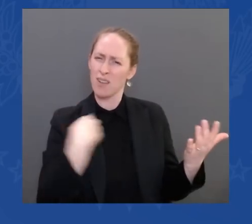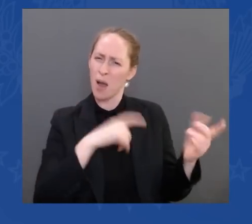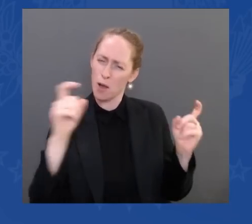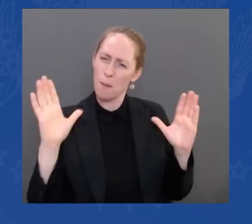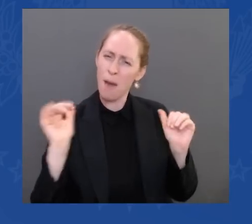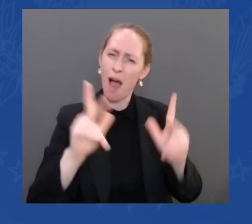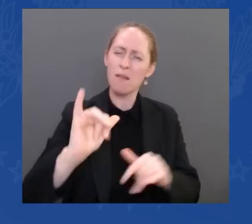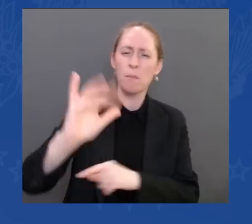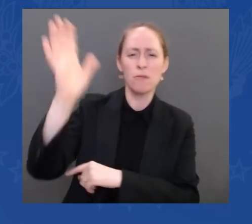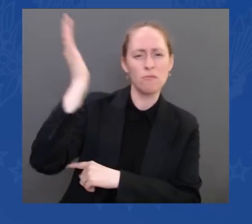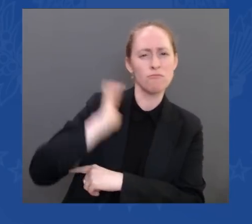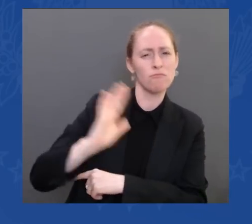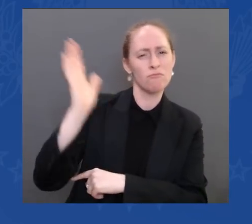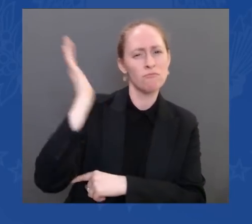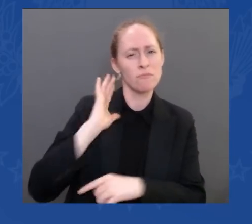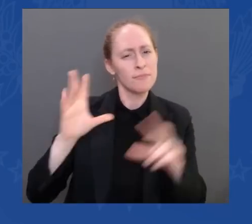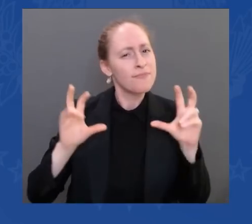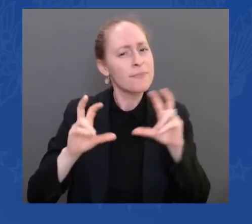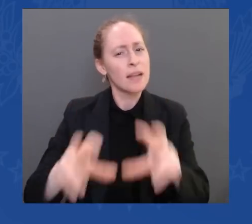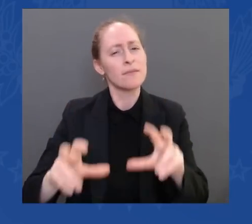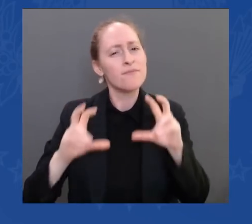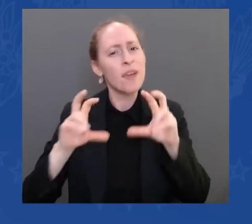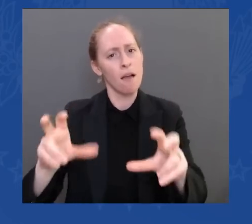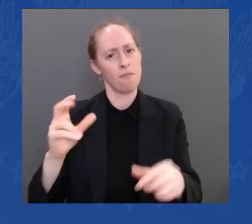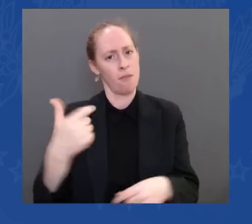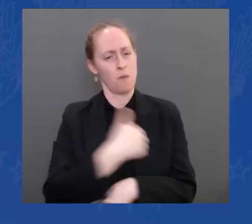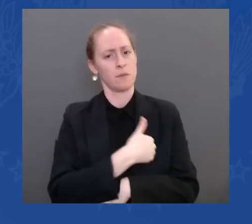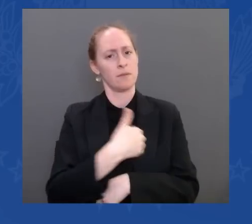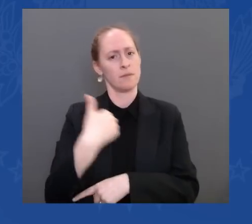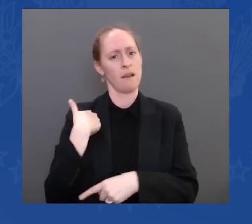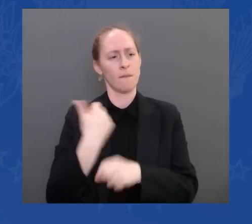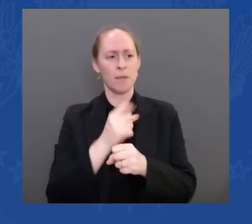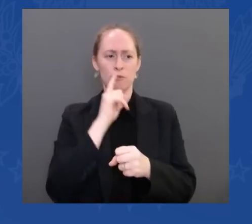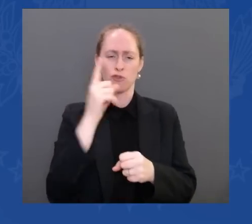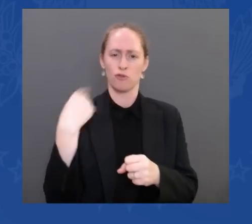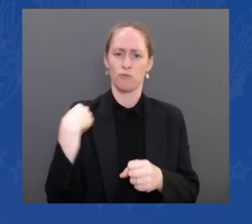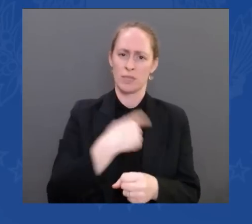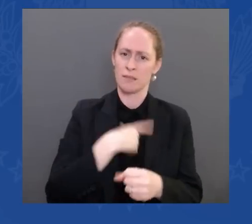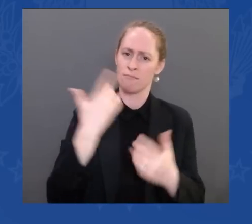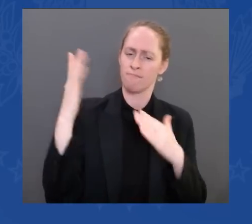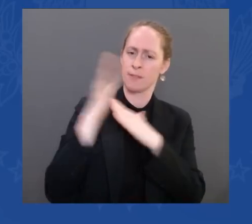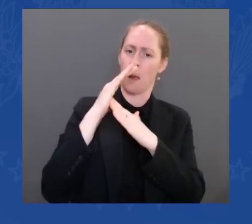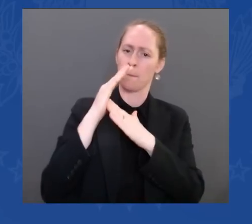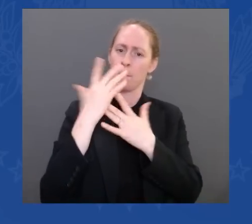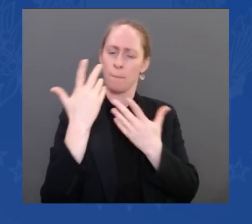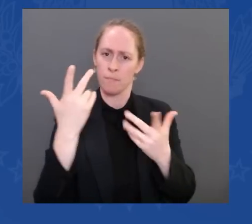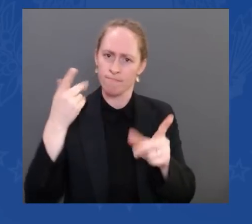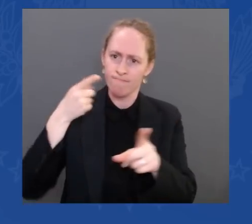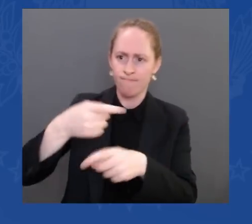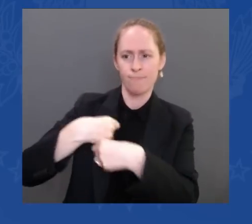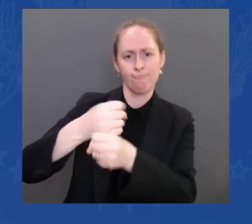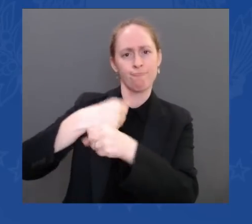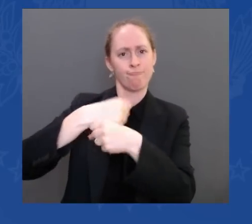computer chips that power much of our modern lives. They're in our phones, our cars, almost anything that has an on/off switch.